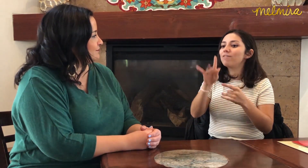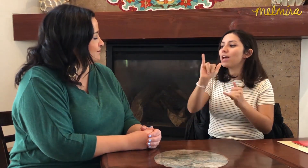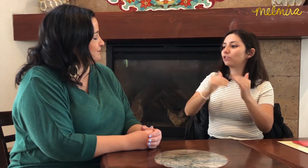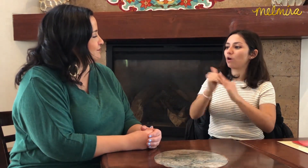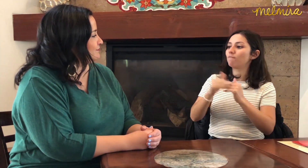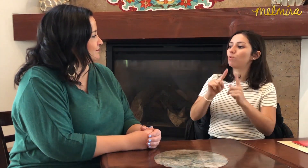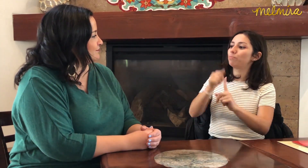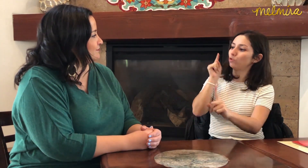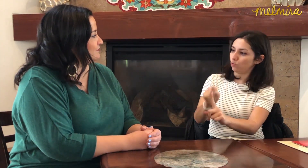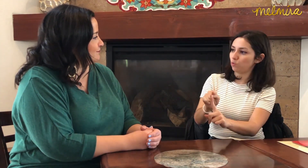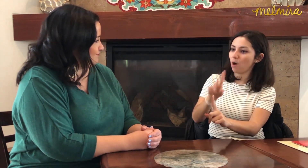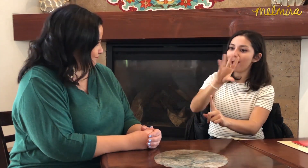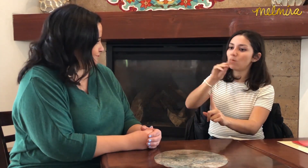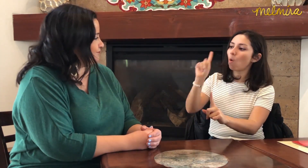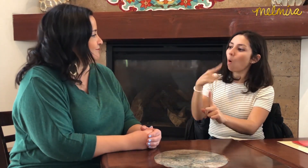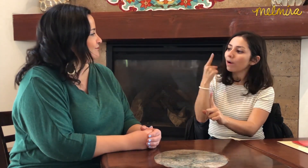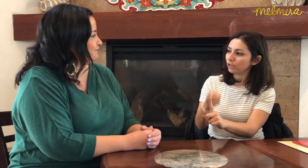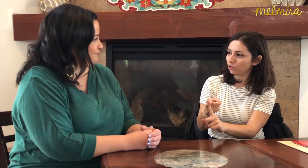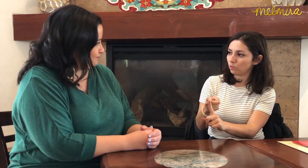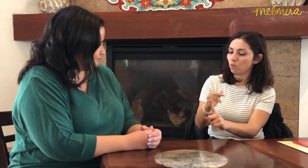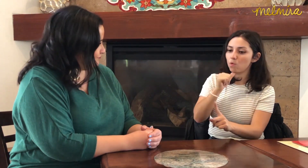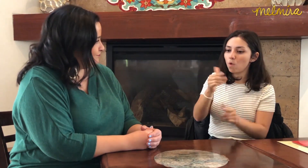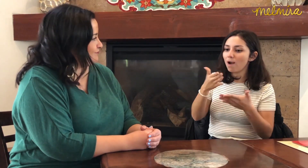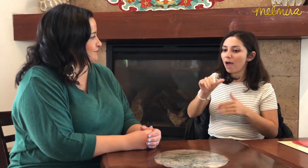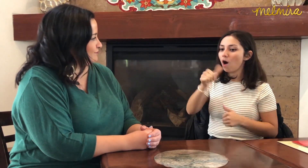or whatever, do what's comfortable to you and only you.